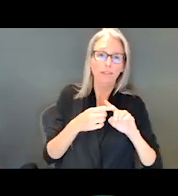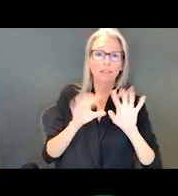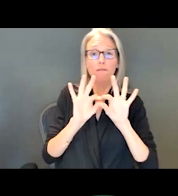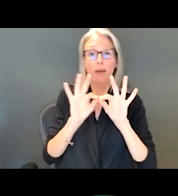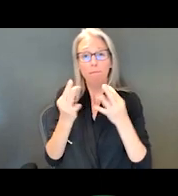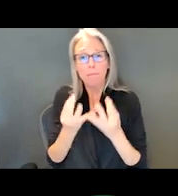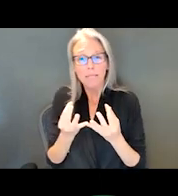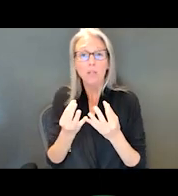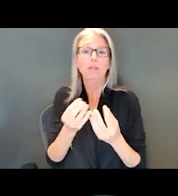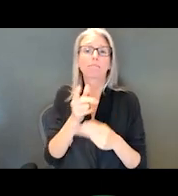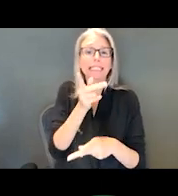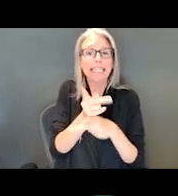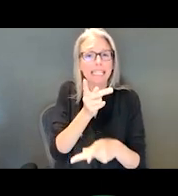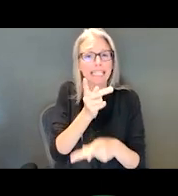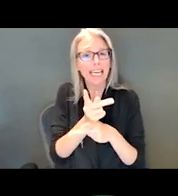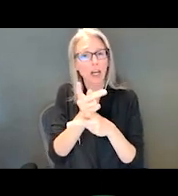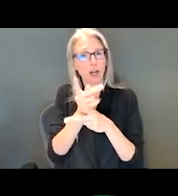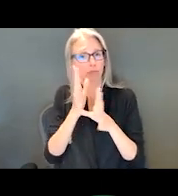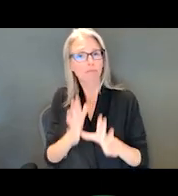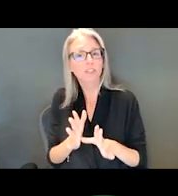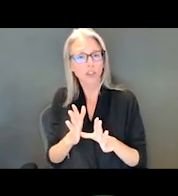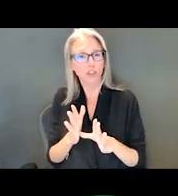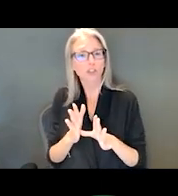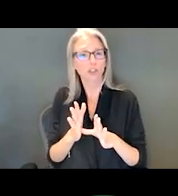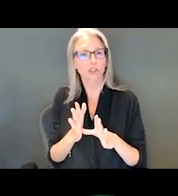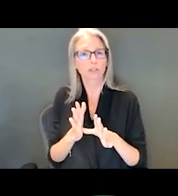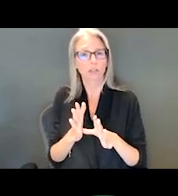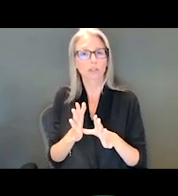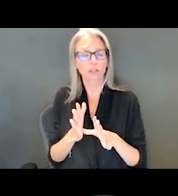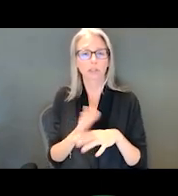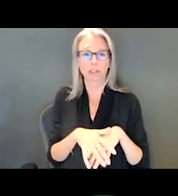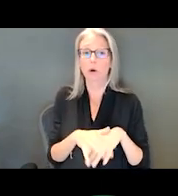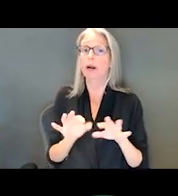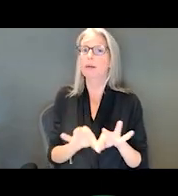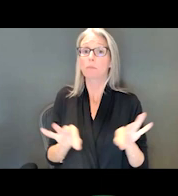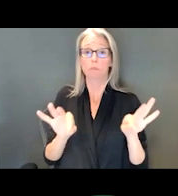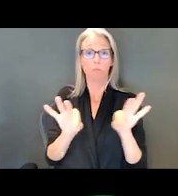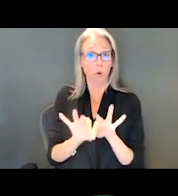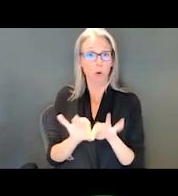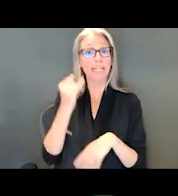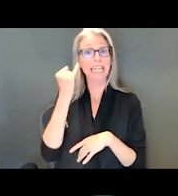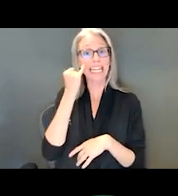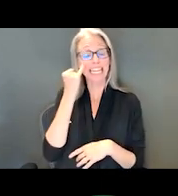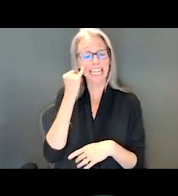in a bathroom, there needs to be enough space not only for, for the individual, but also their caregiver.